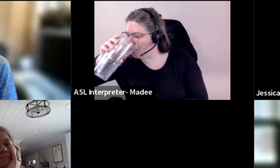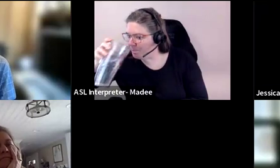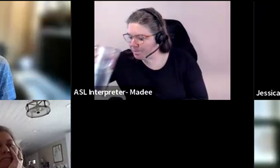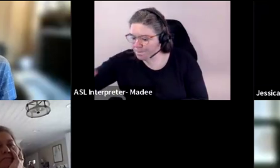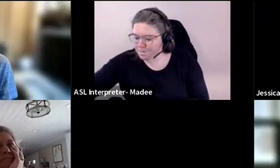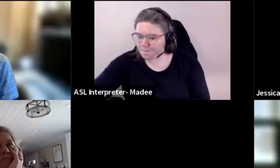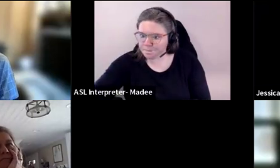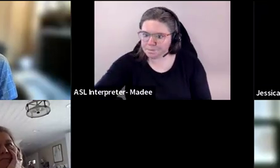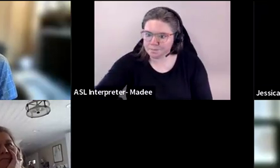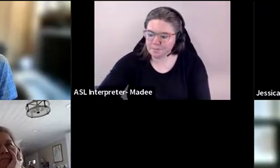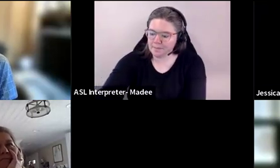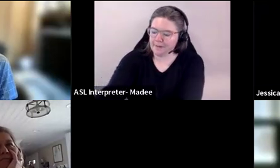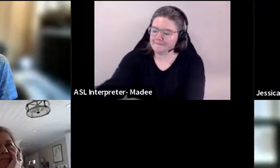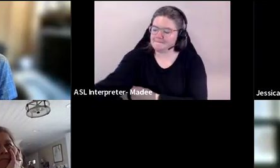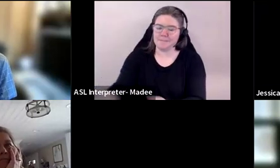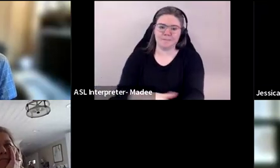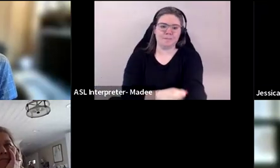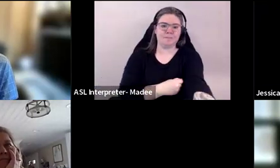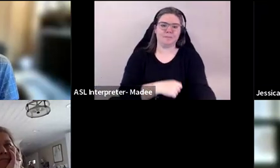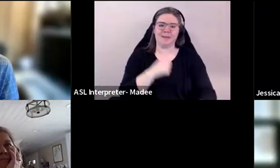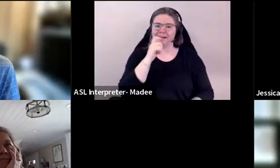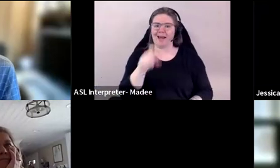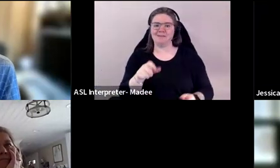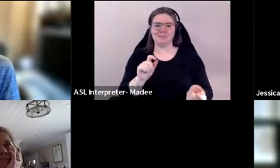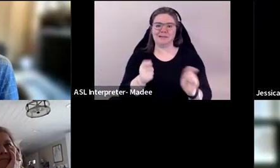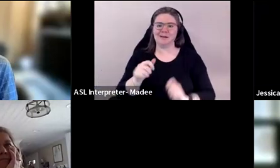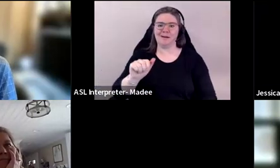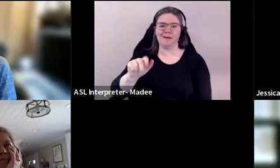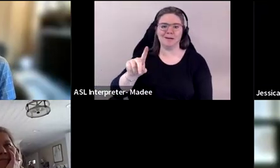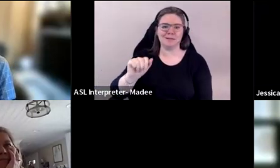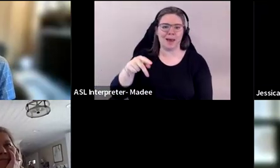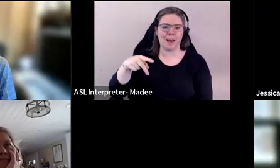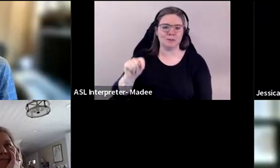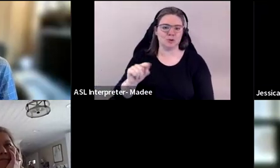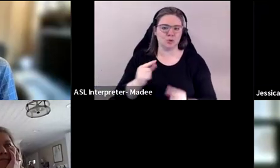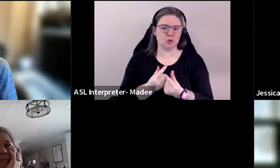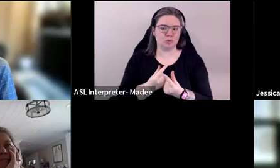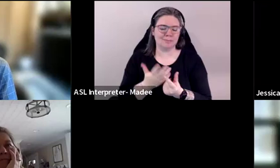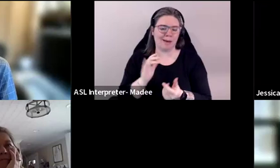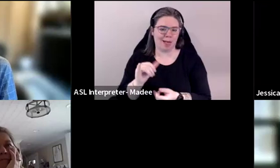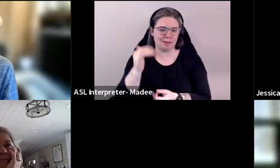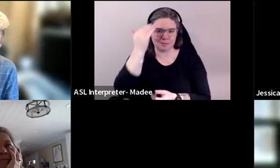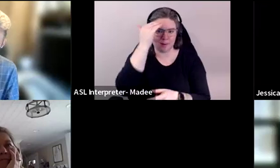Don Dew: and and it doesn't have to be an adapt group, you know, although adapt is is more well known, but Don Dew: not having a